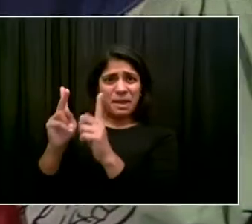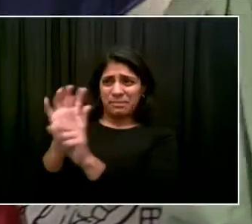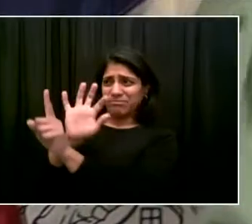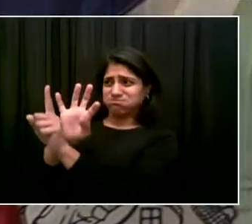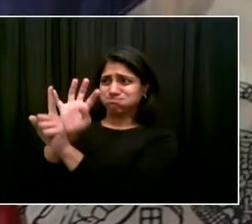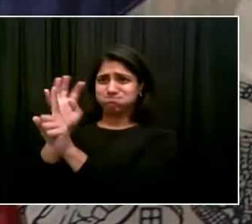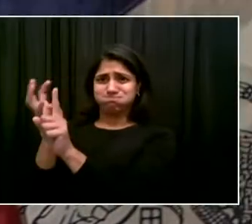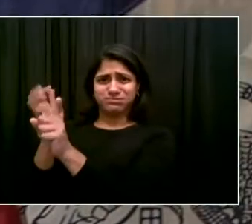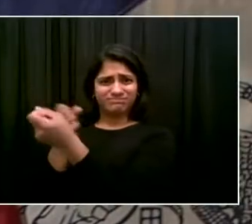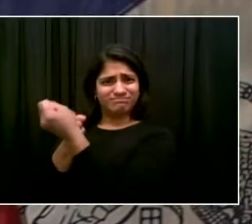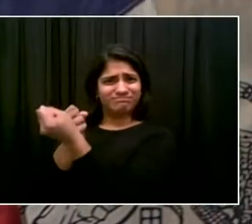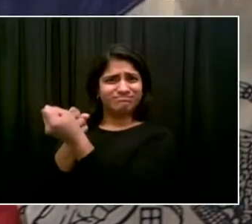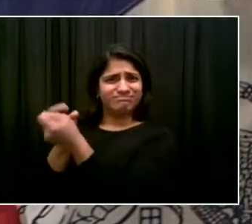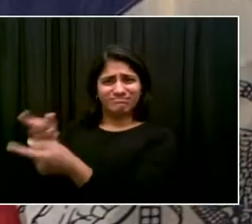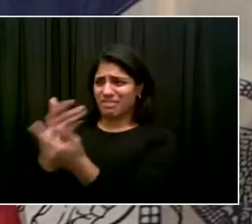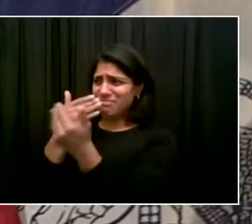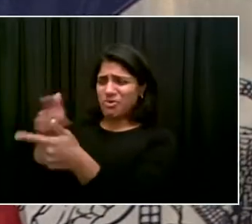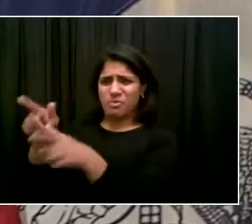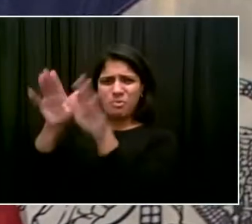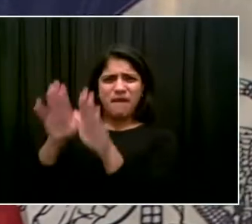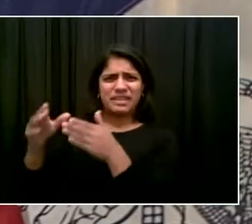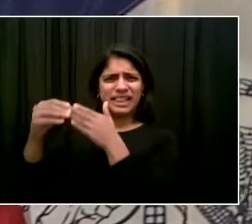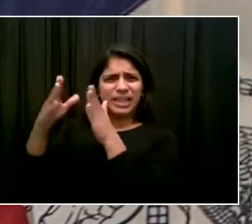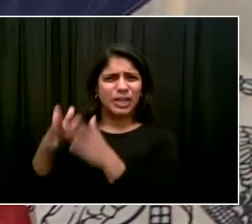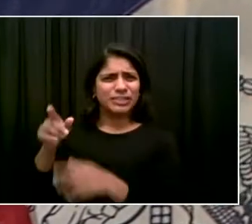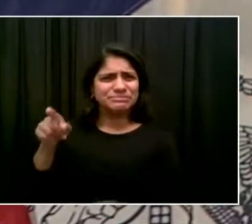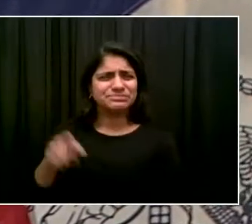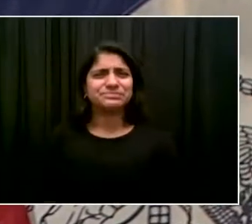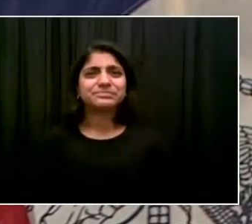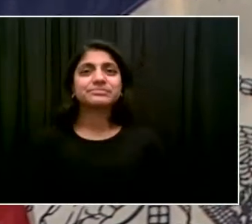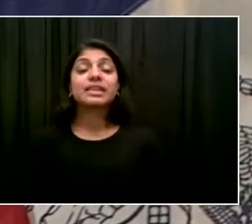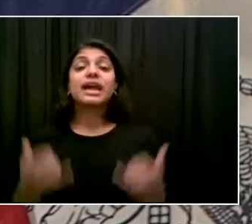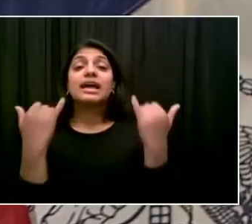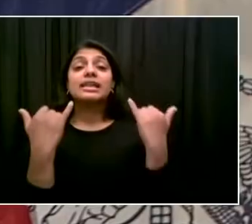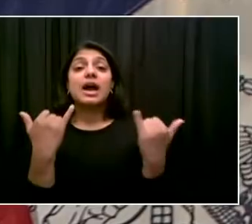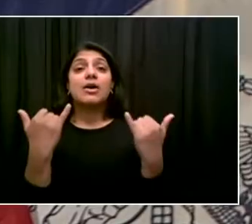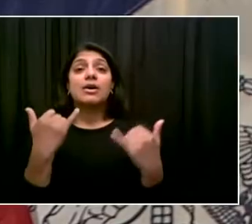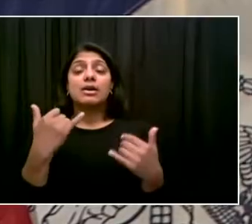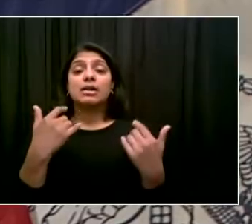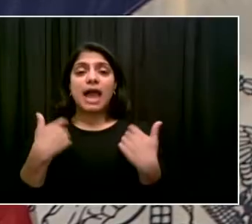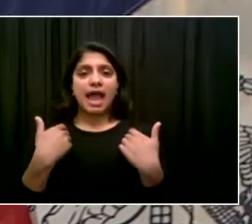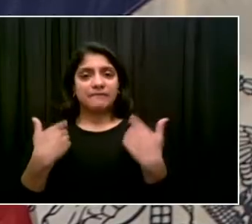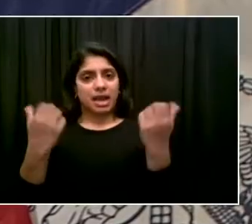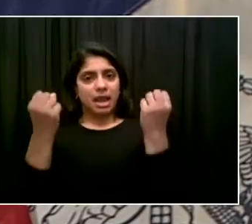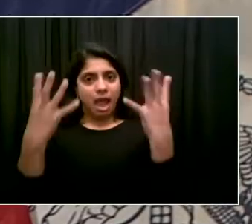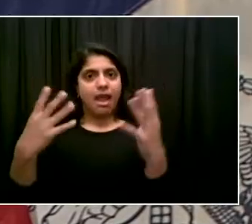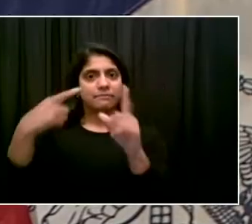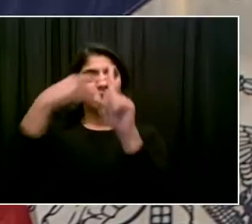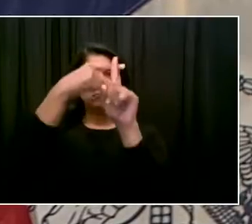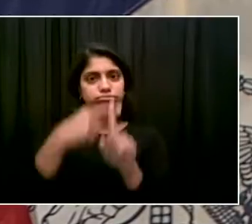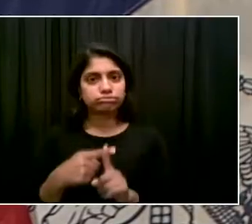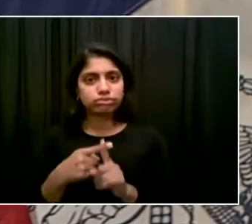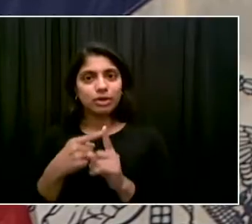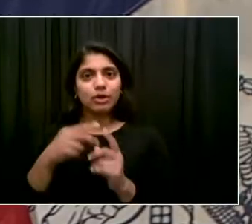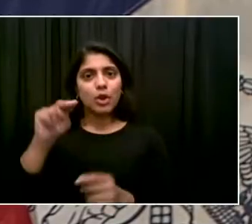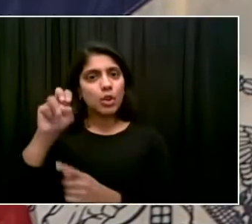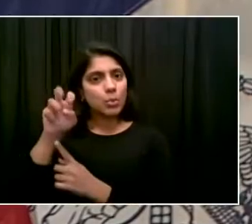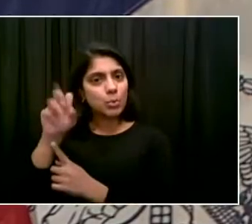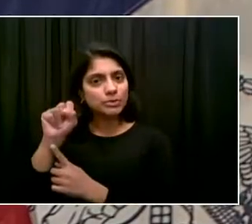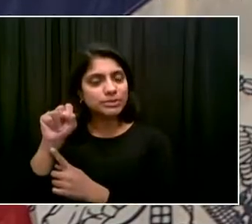THANK OUY FAN CLUB. ALL RIGHT. A LOOFT GOOD